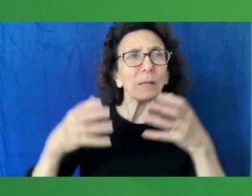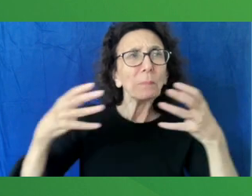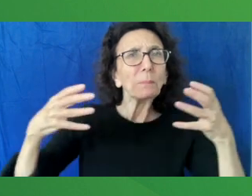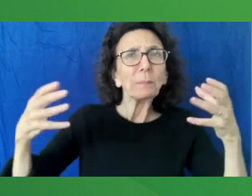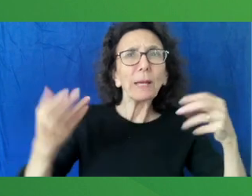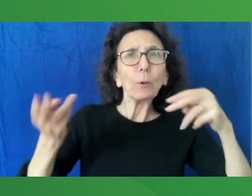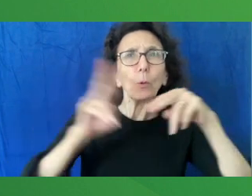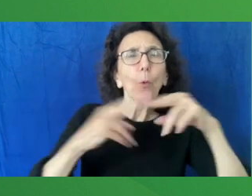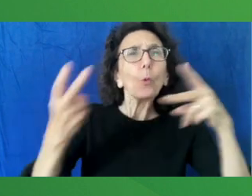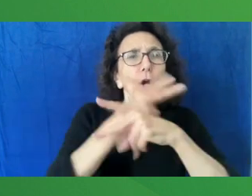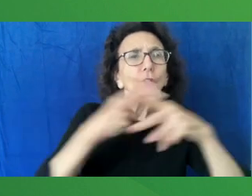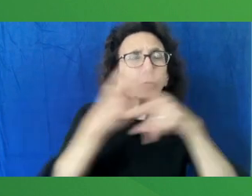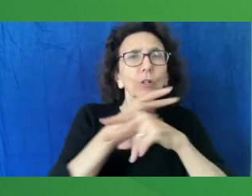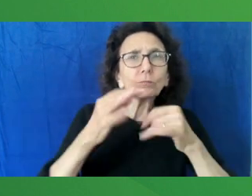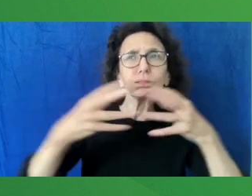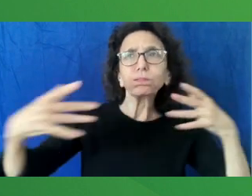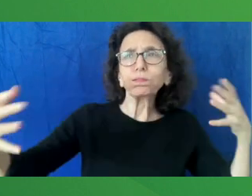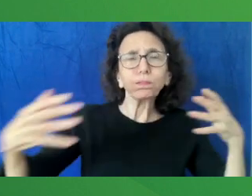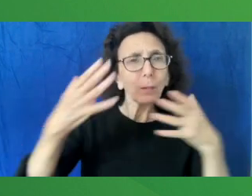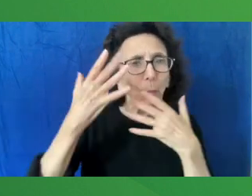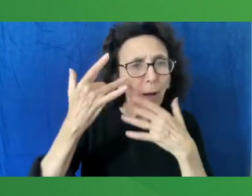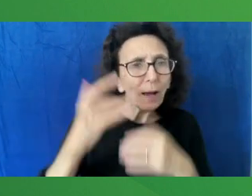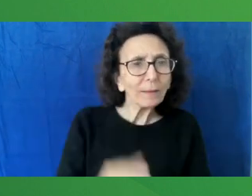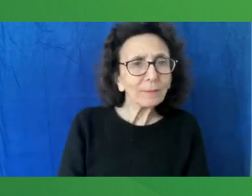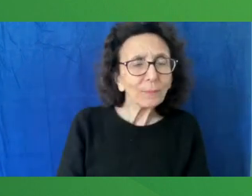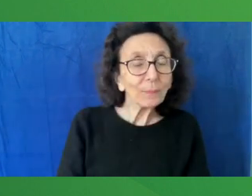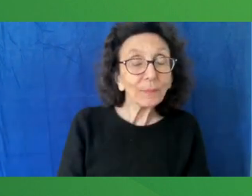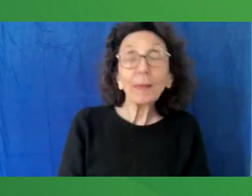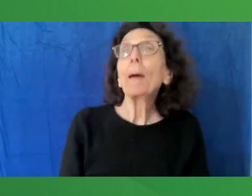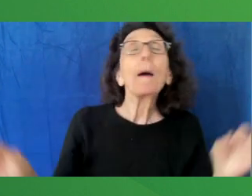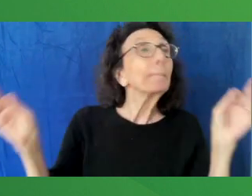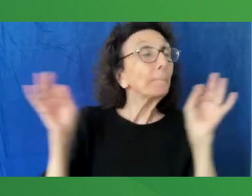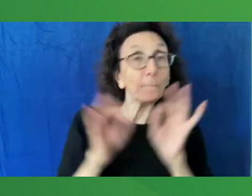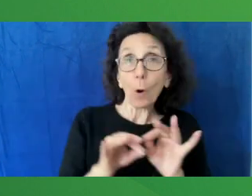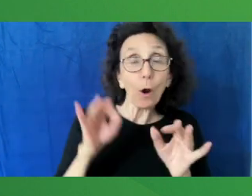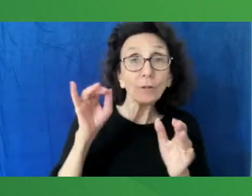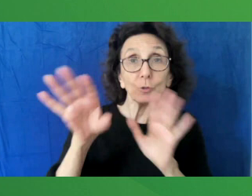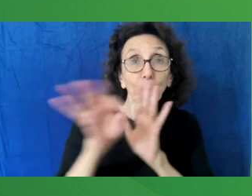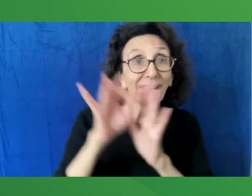But the important thing isn't that they learned on that exact wording.